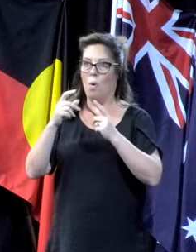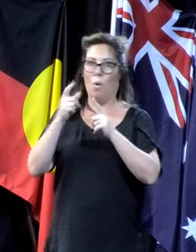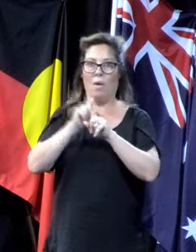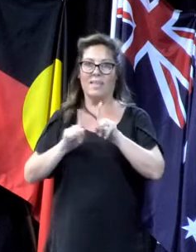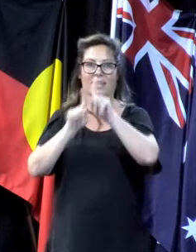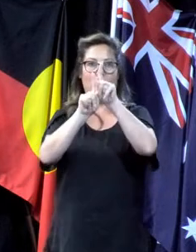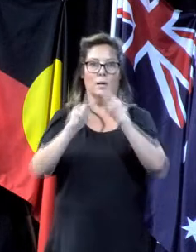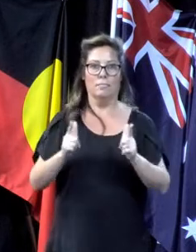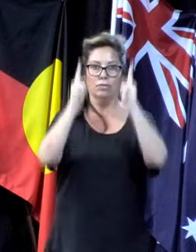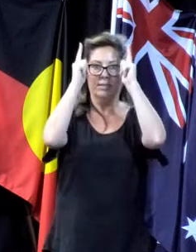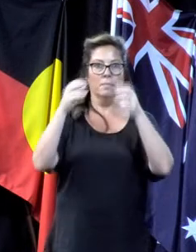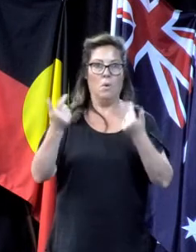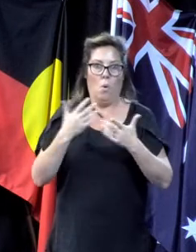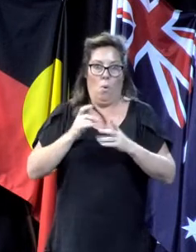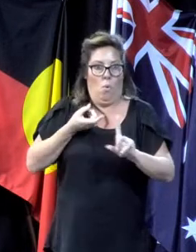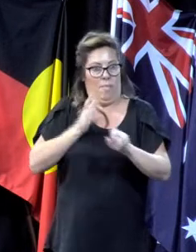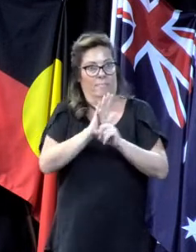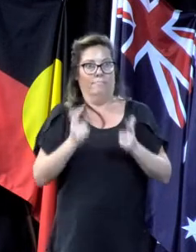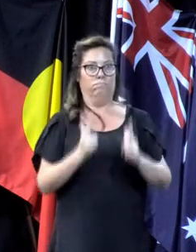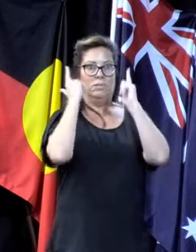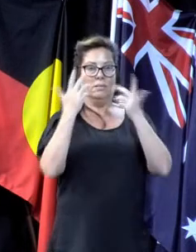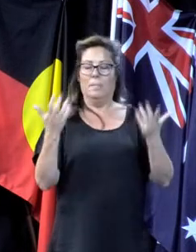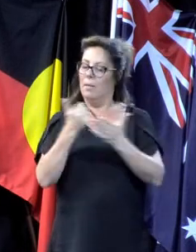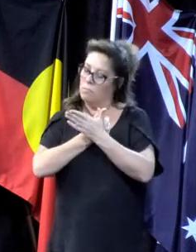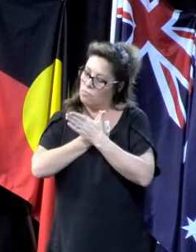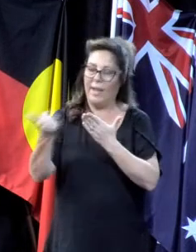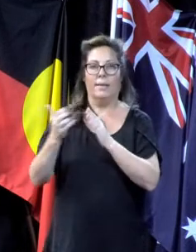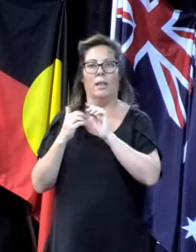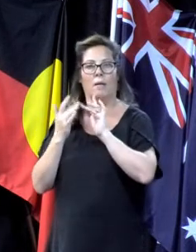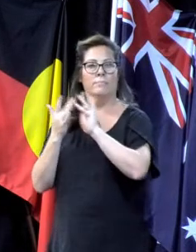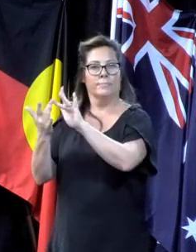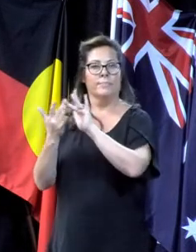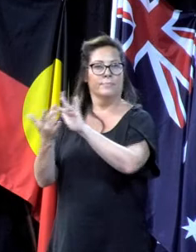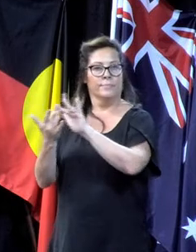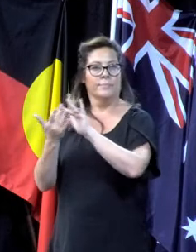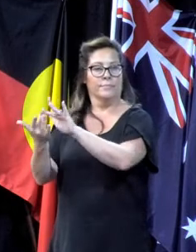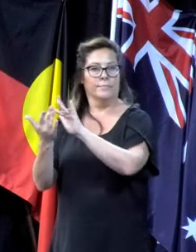and it’s for both positive feedback and also for concerns that we have.